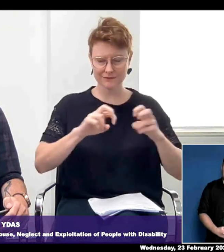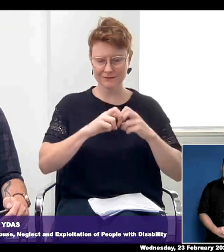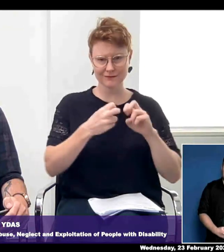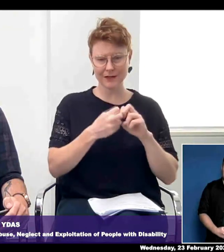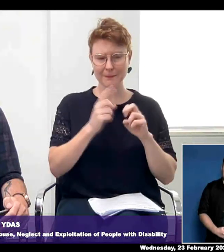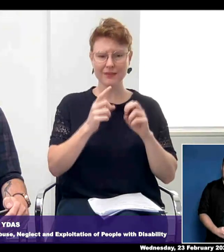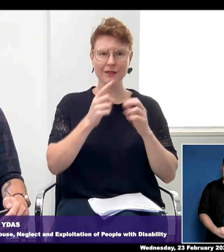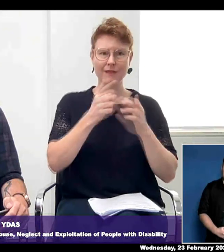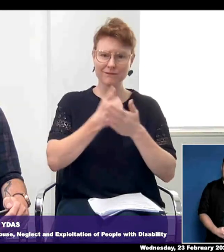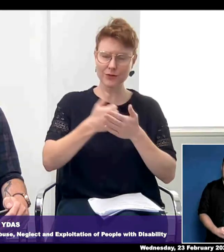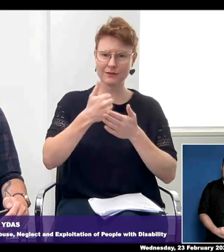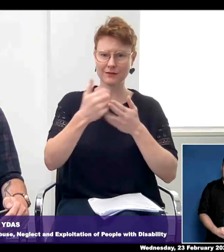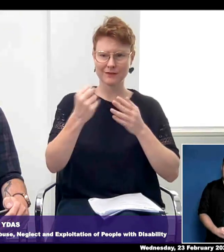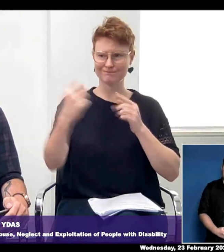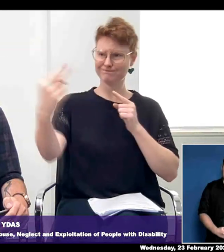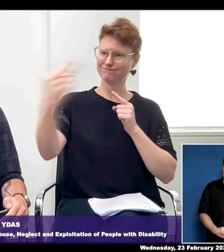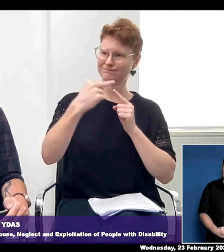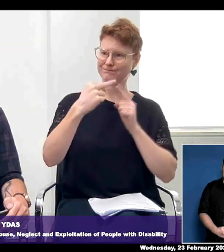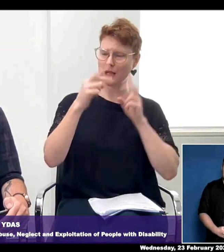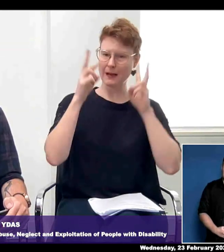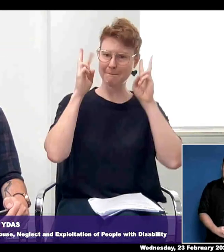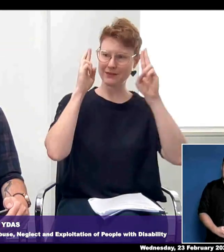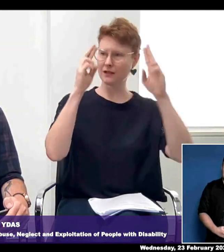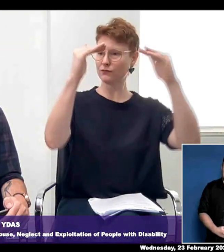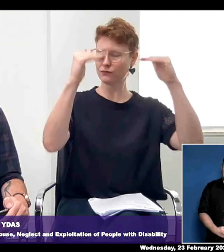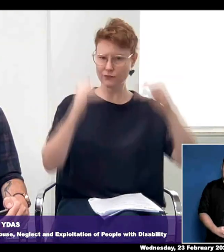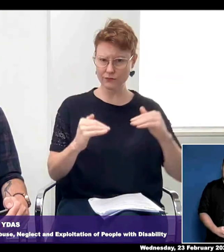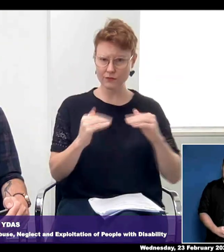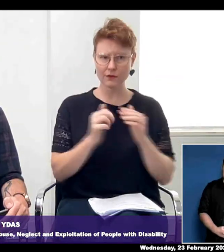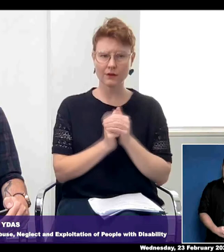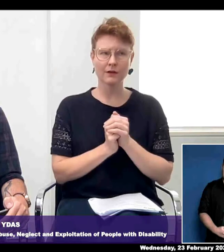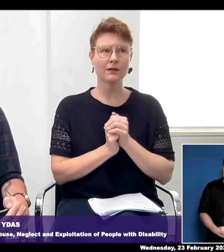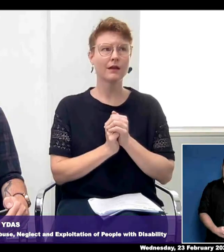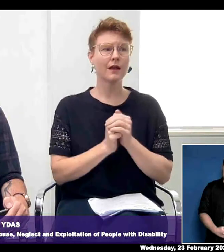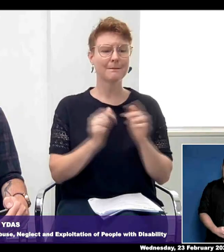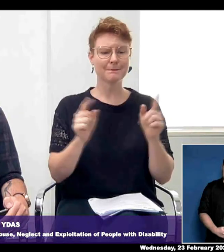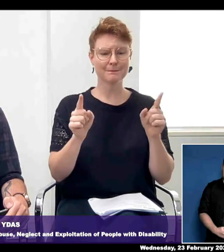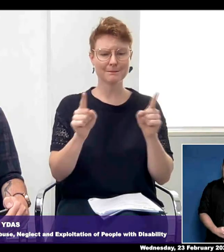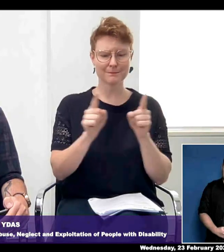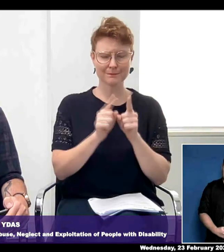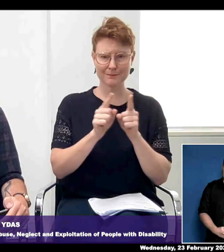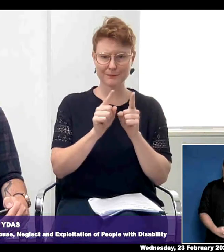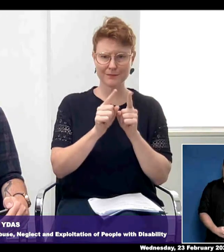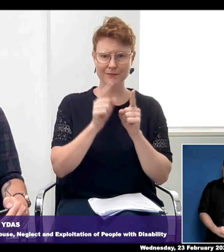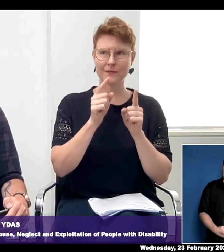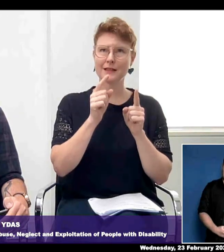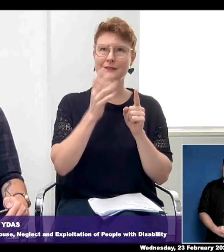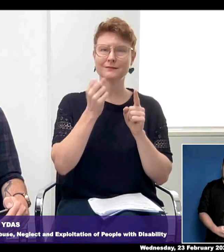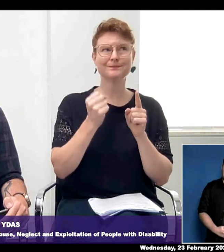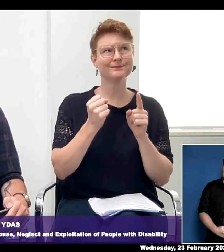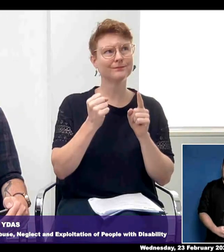Disabled young people are very well versed in finding novel ways of ensuring that they are able to achieve what they set out to do.